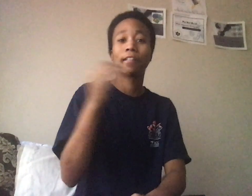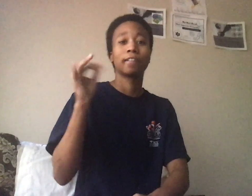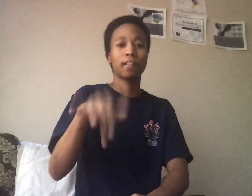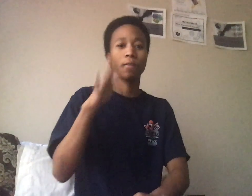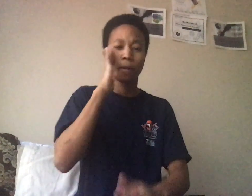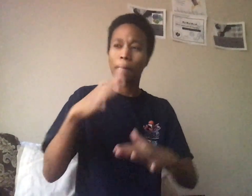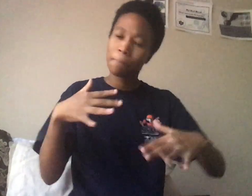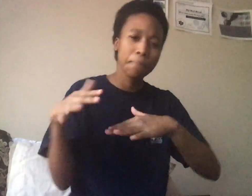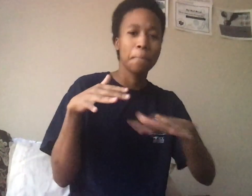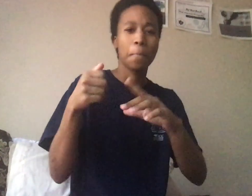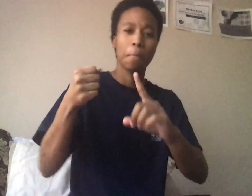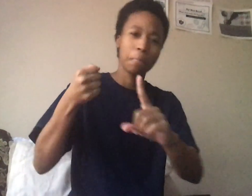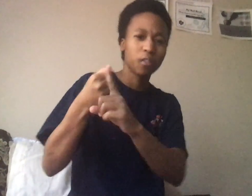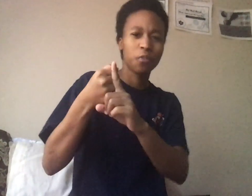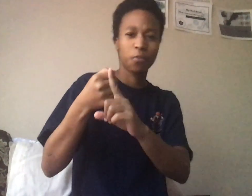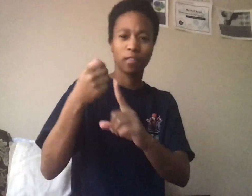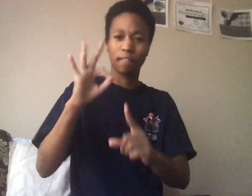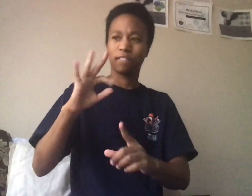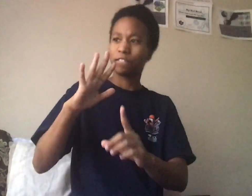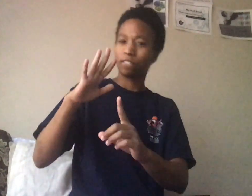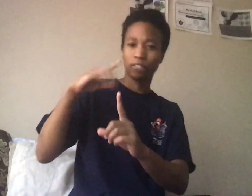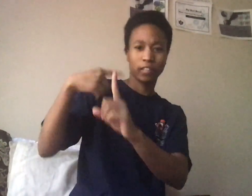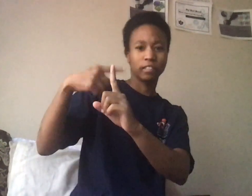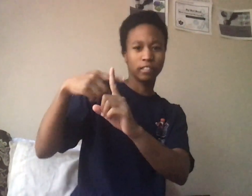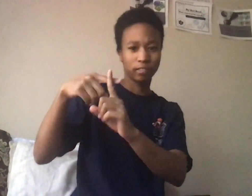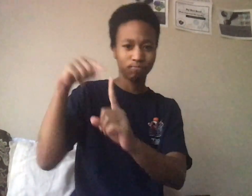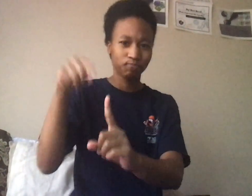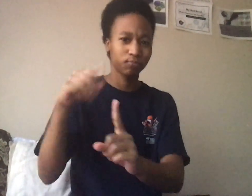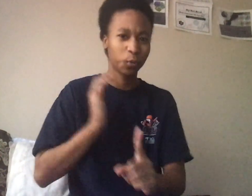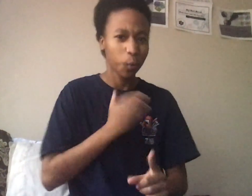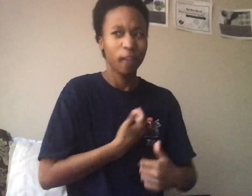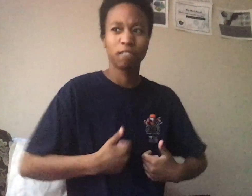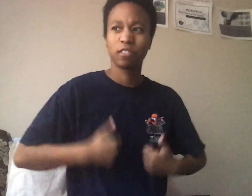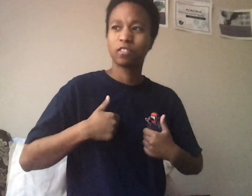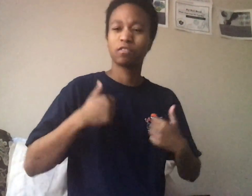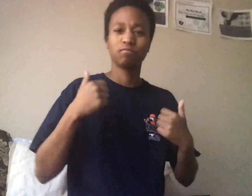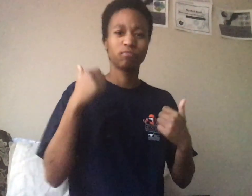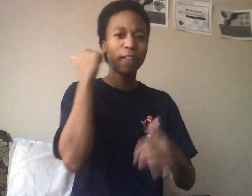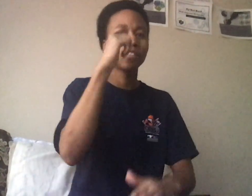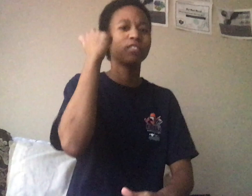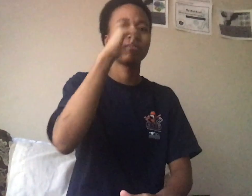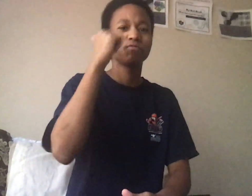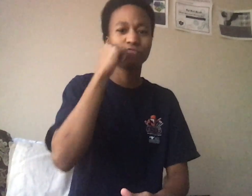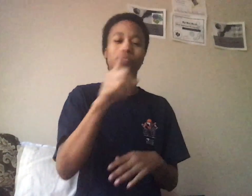And would shift impact and positive our daily life.